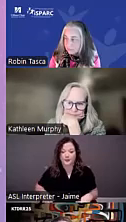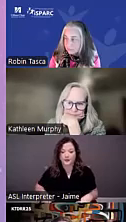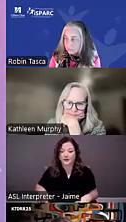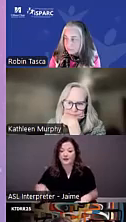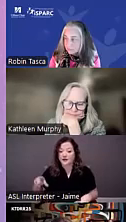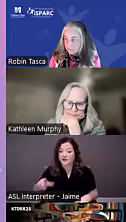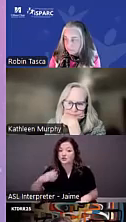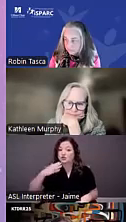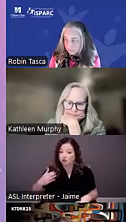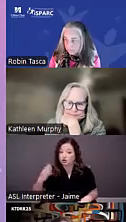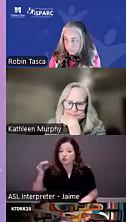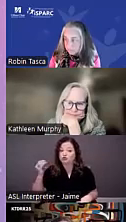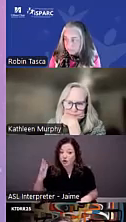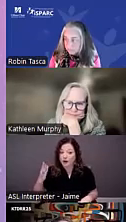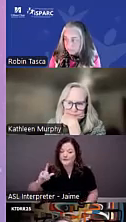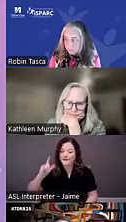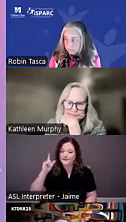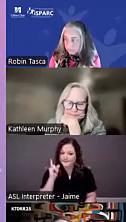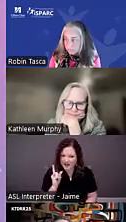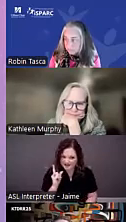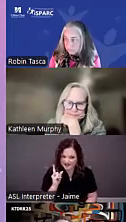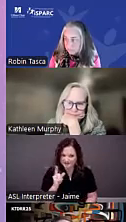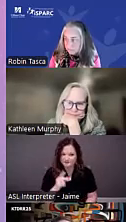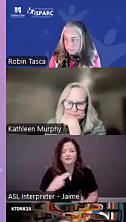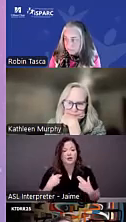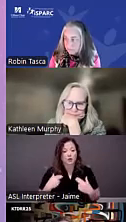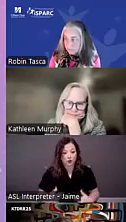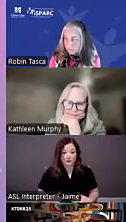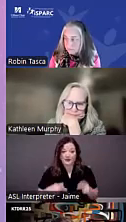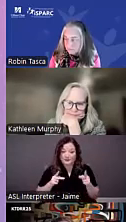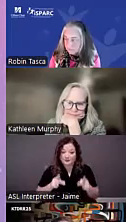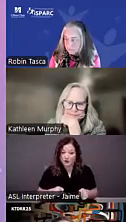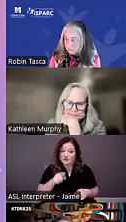But as a human, you do need to go through,